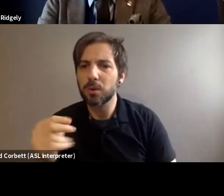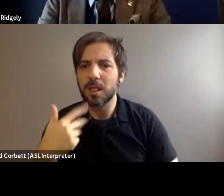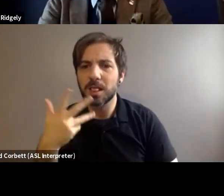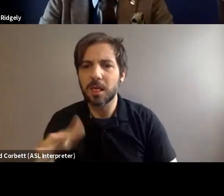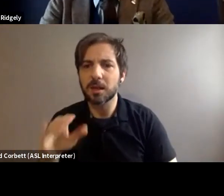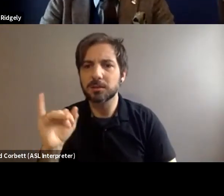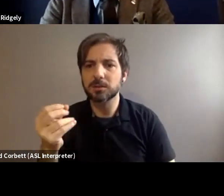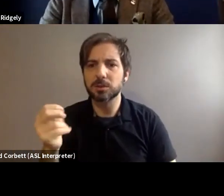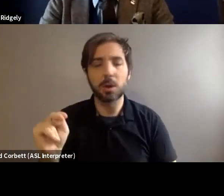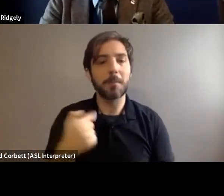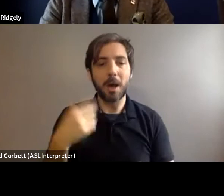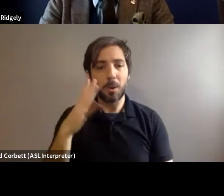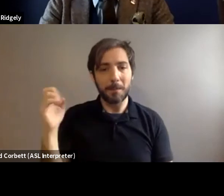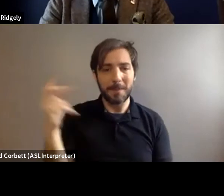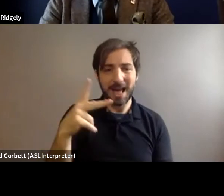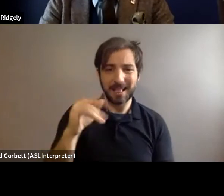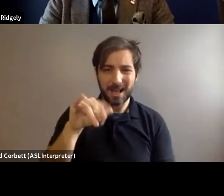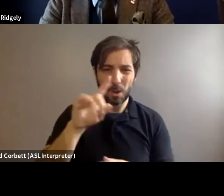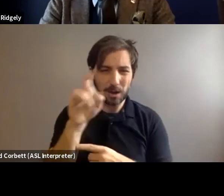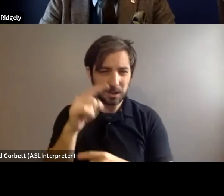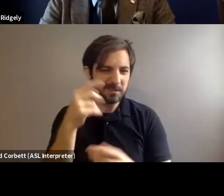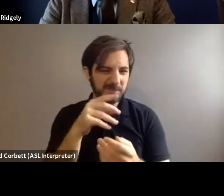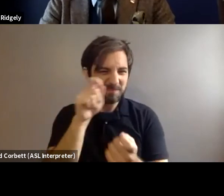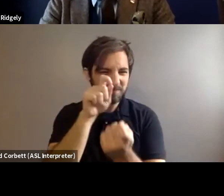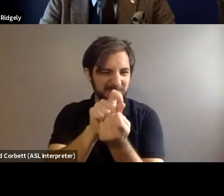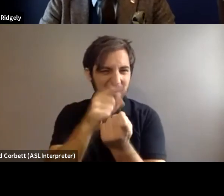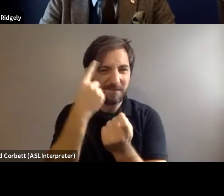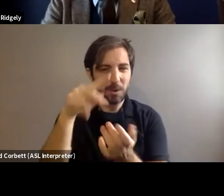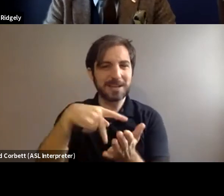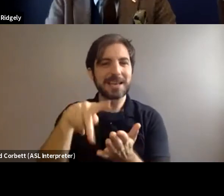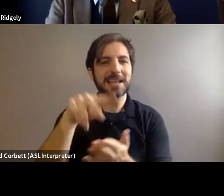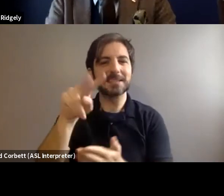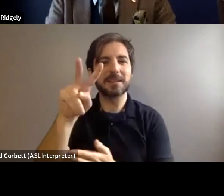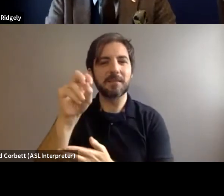for dance the vote um but the next one do any of your institutions have an advisory